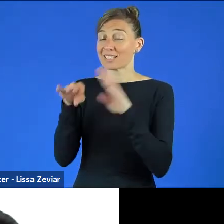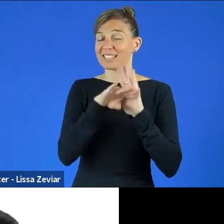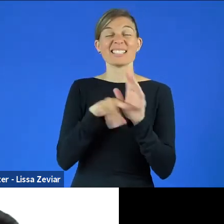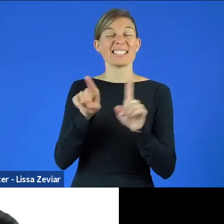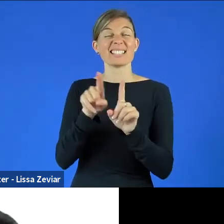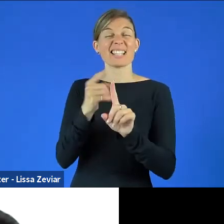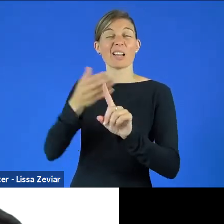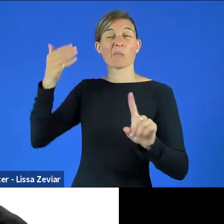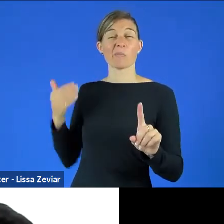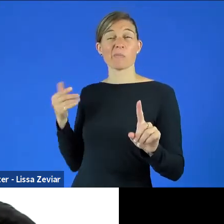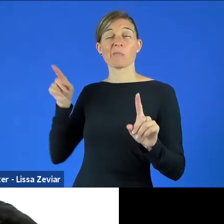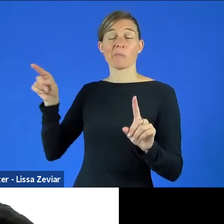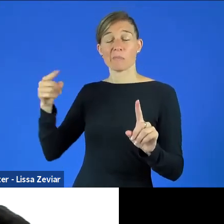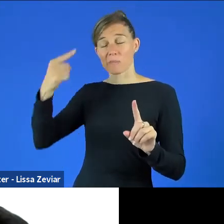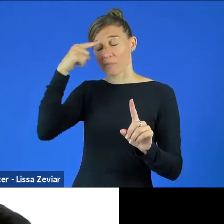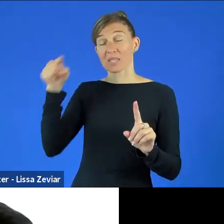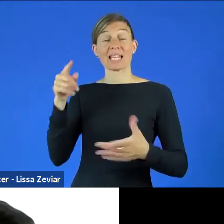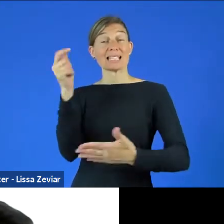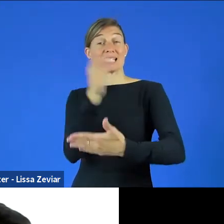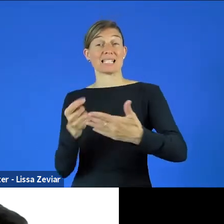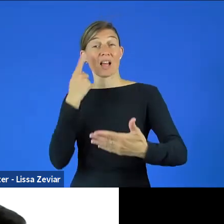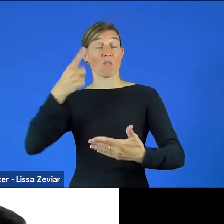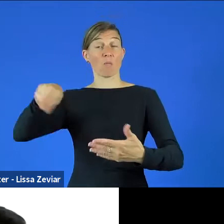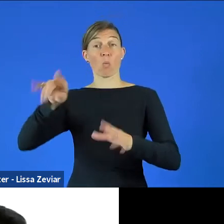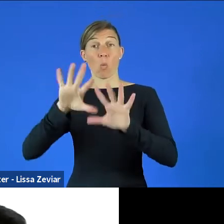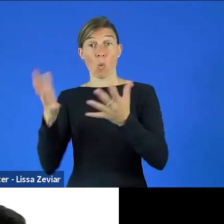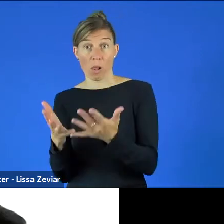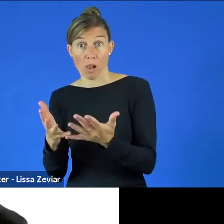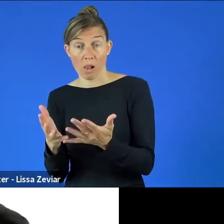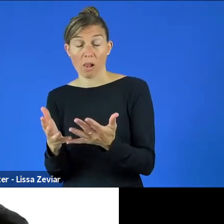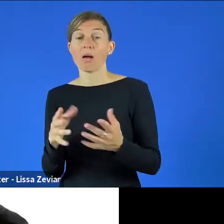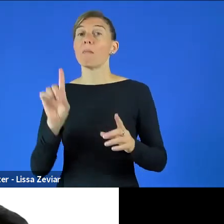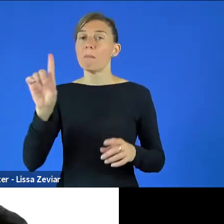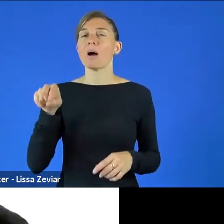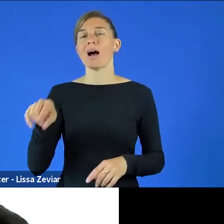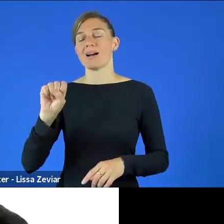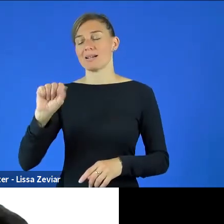the design for all, but SAGA has decided to continue the work